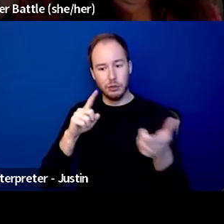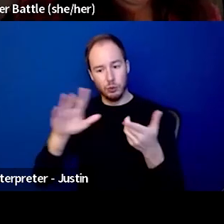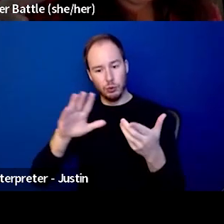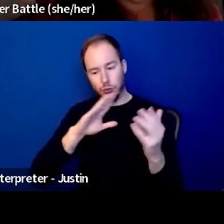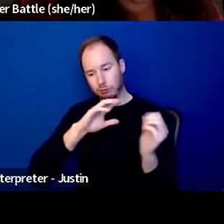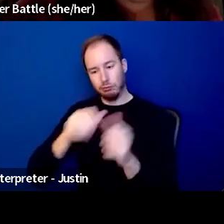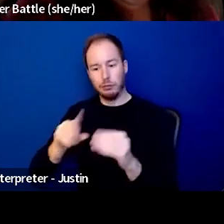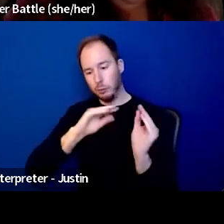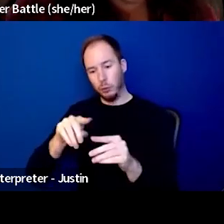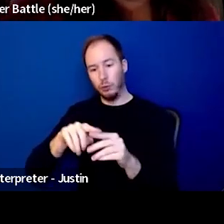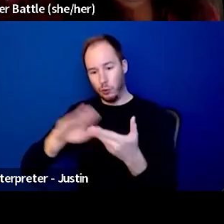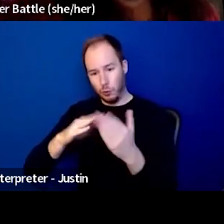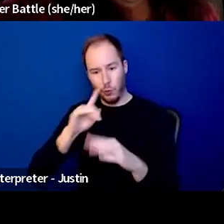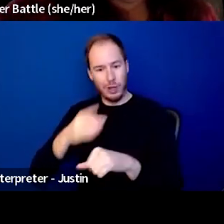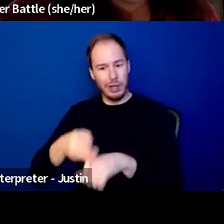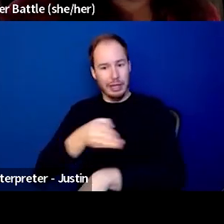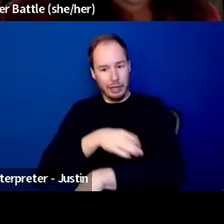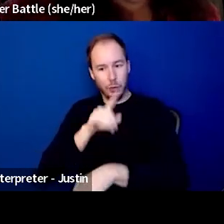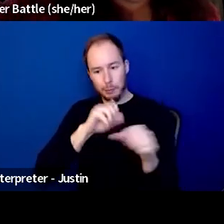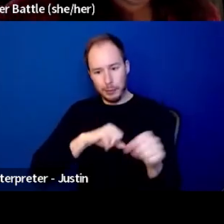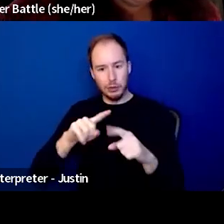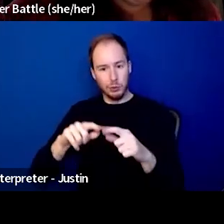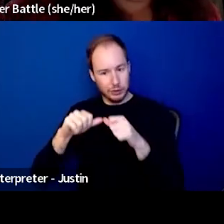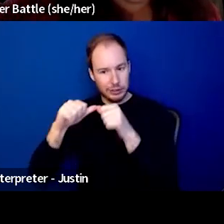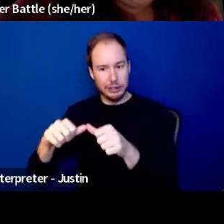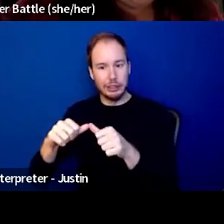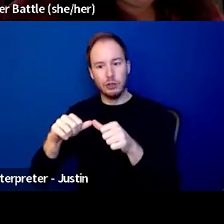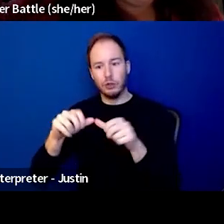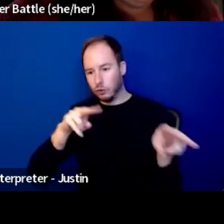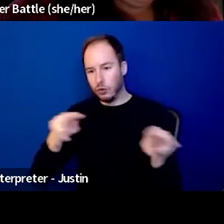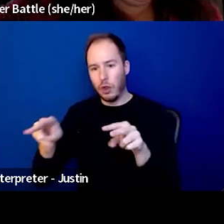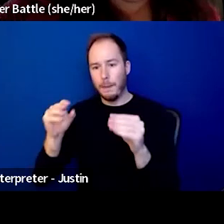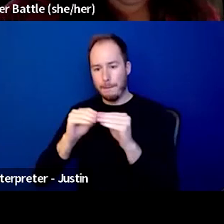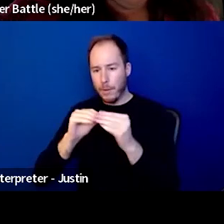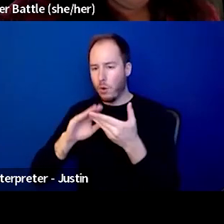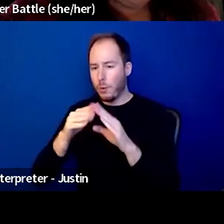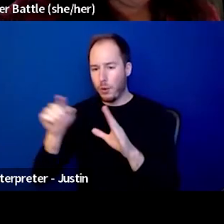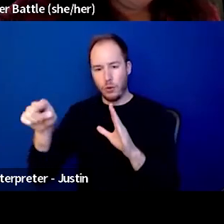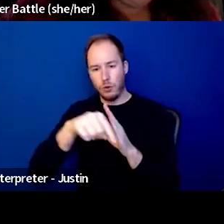it enhances your capacity to continue looking at more creative and innovative things down the line.